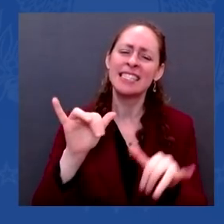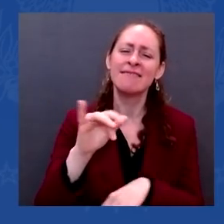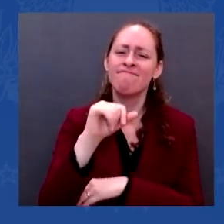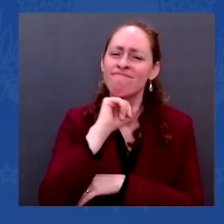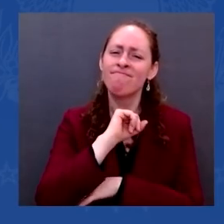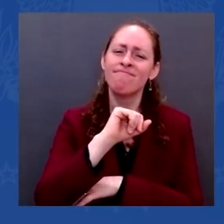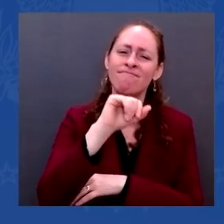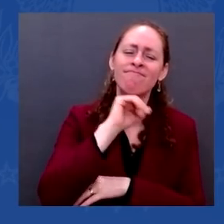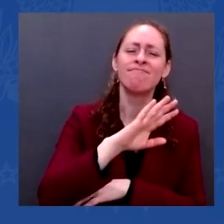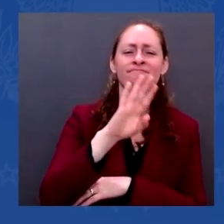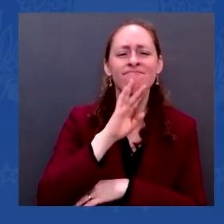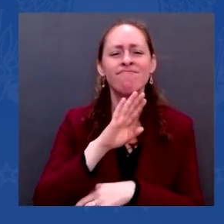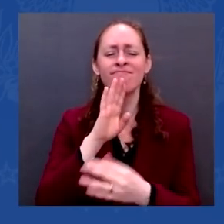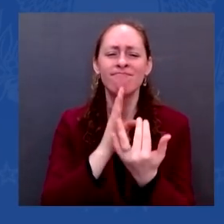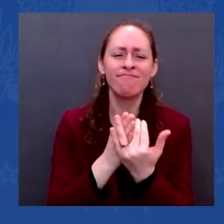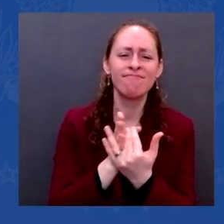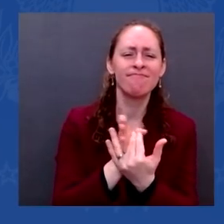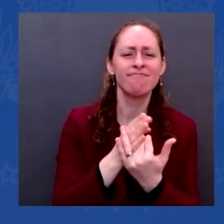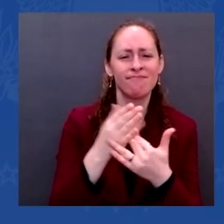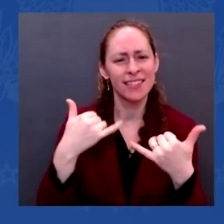and he has never forgotten God's love for him.